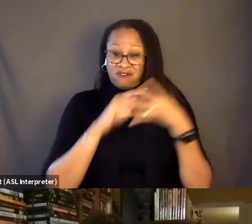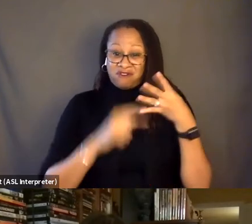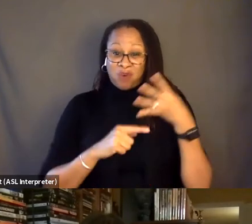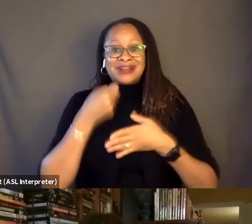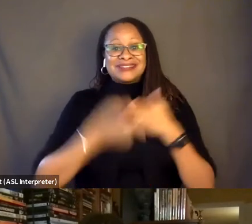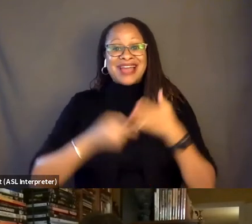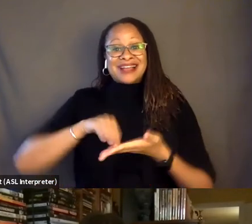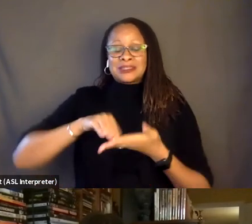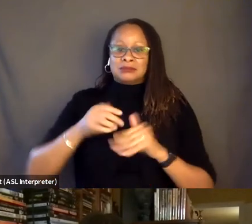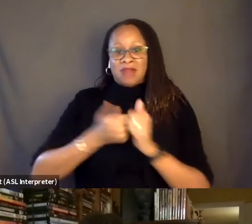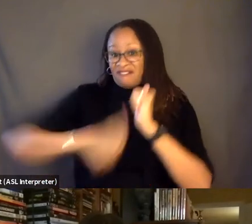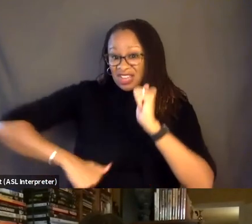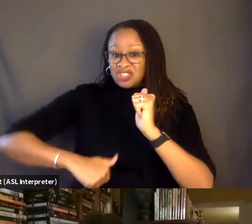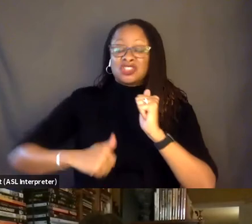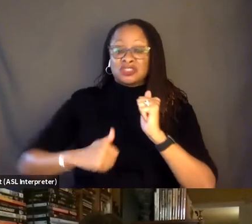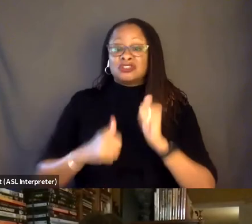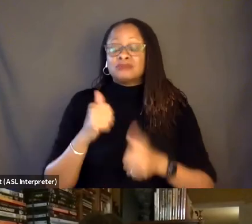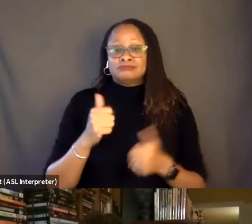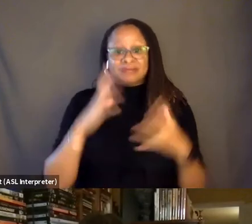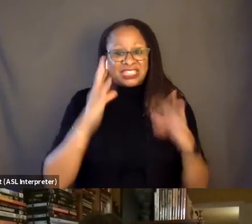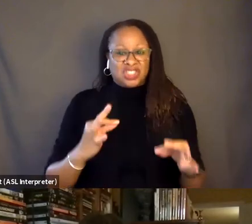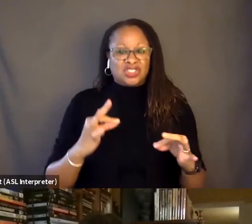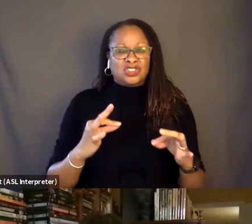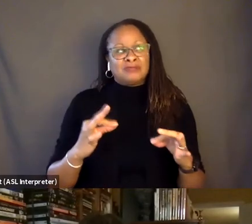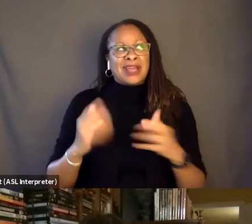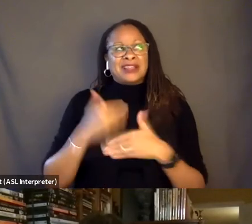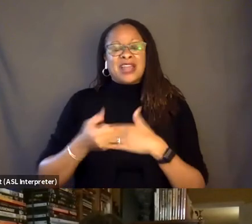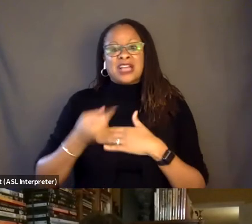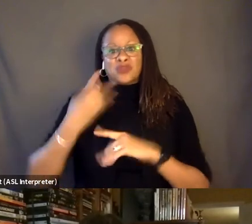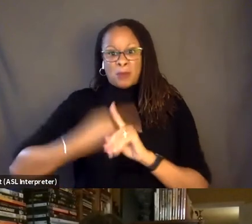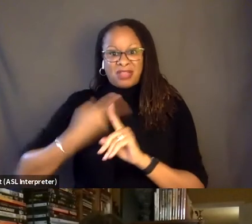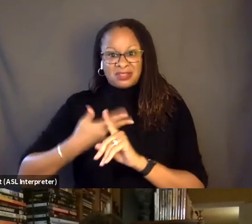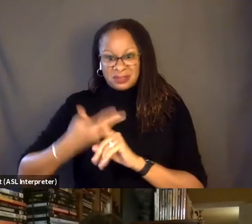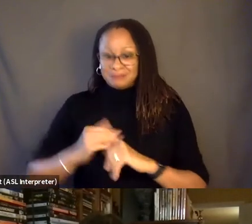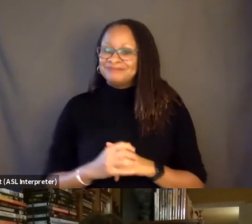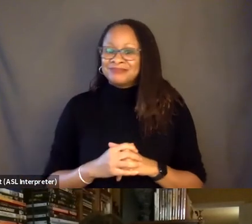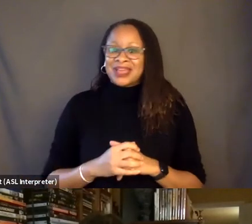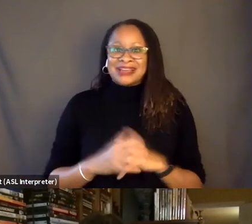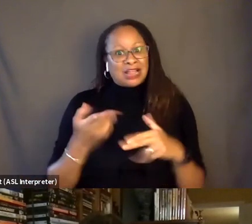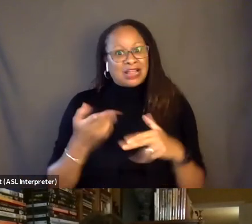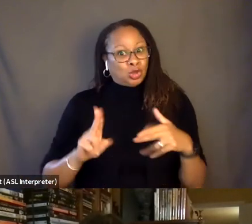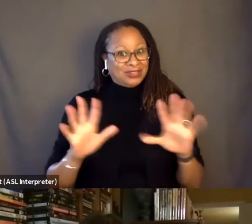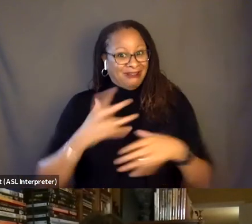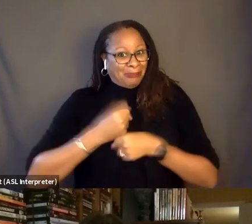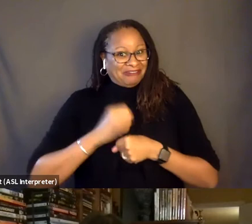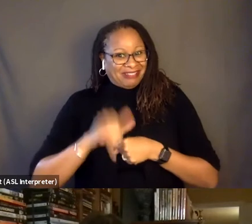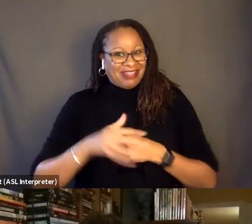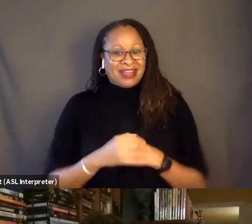should come to a decision in the next few months. So gosh, in shorthand and it's more of the same,